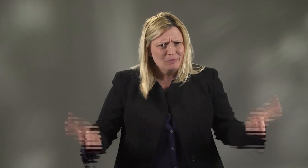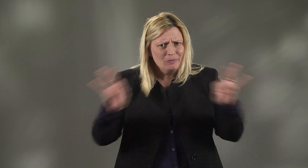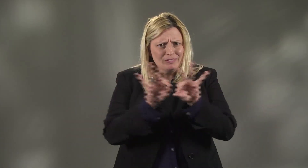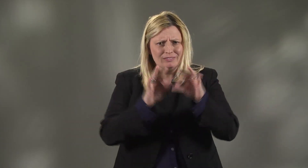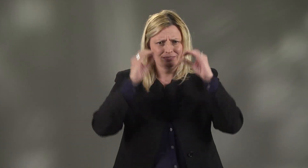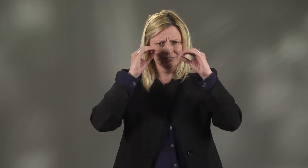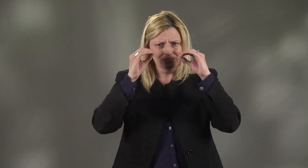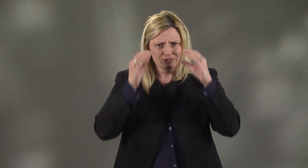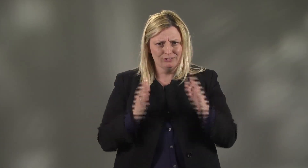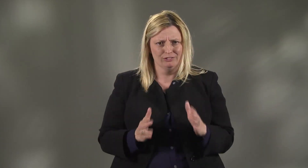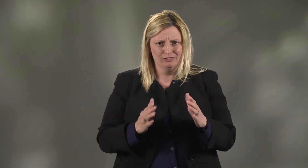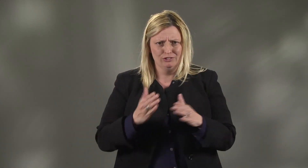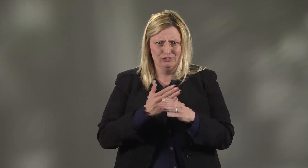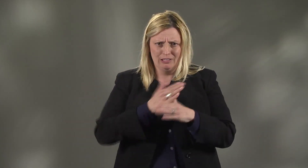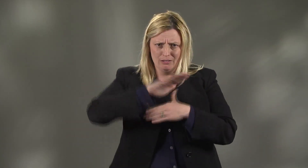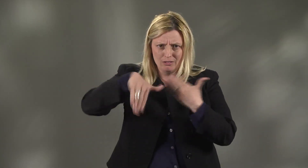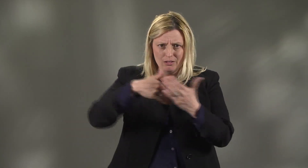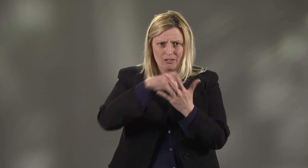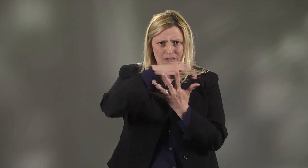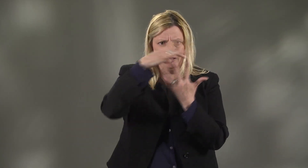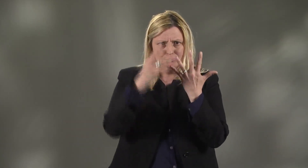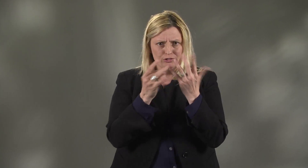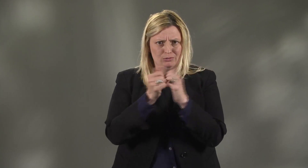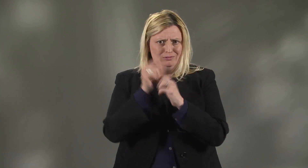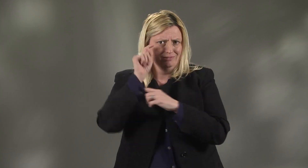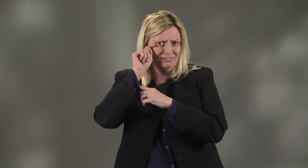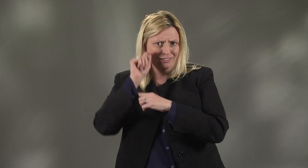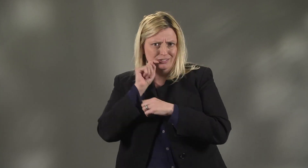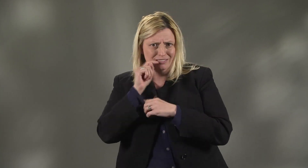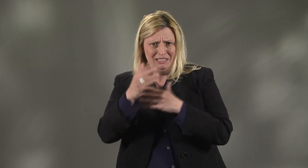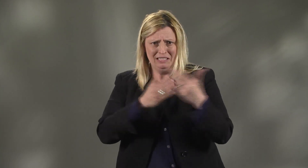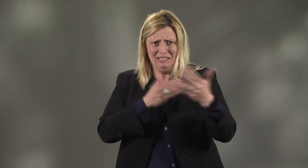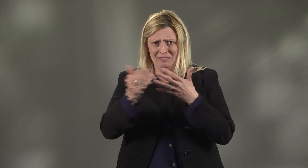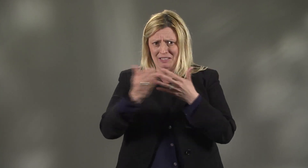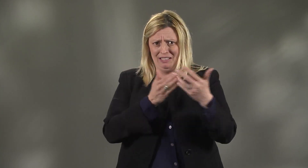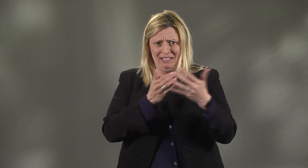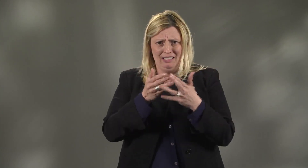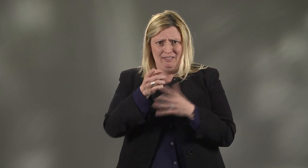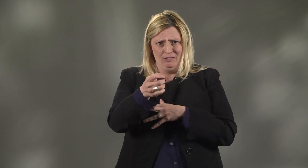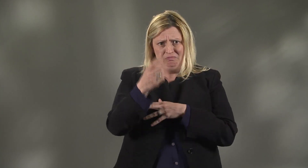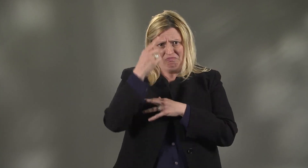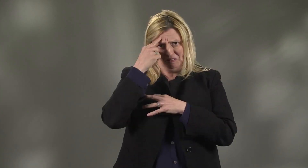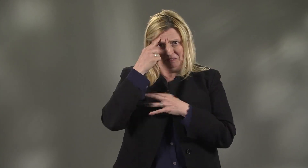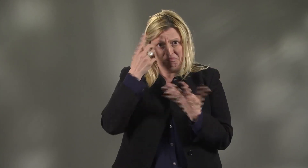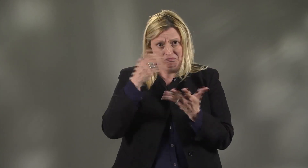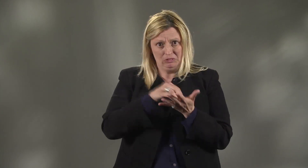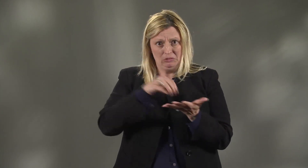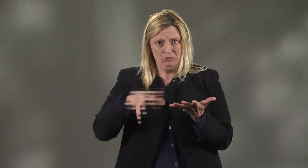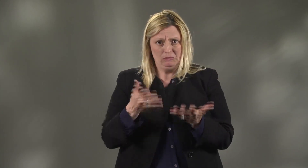I think it's important for teachers to share all options with teenagers, even if they think a student may not be interested